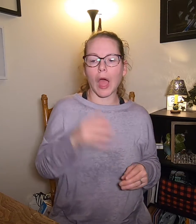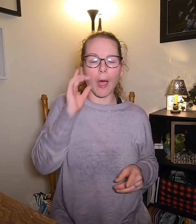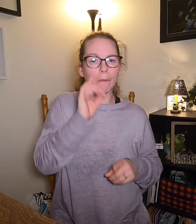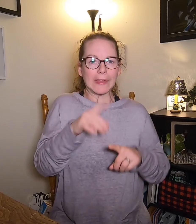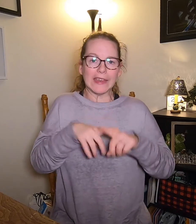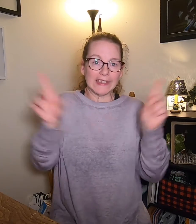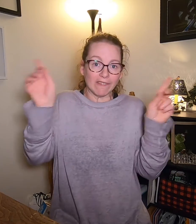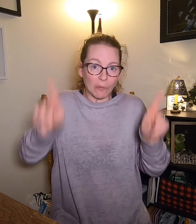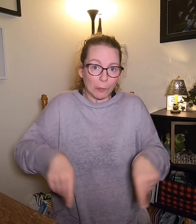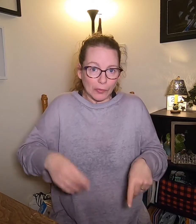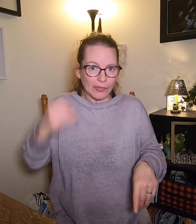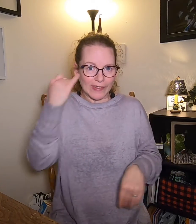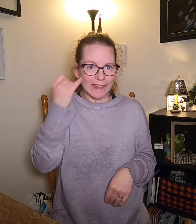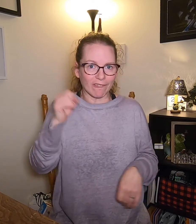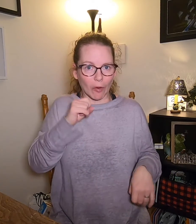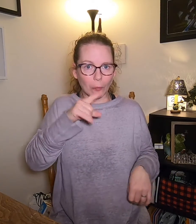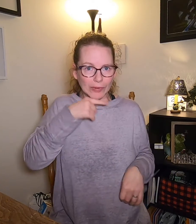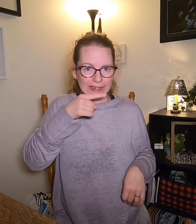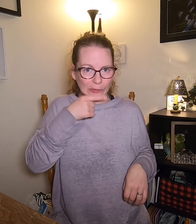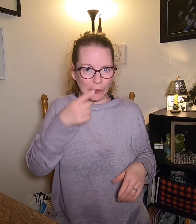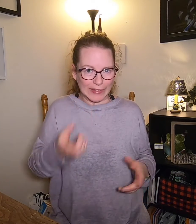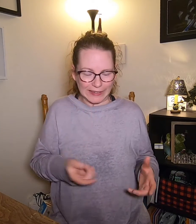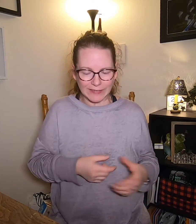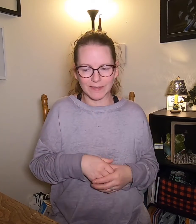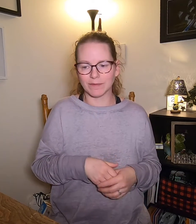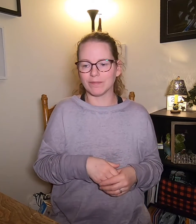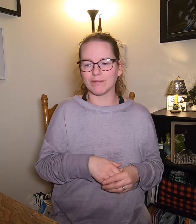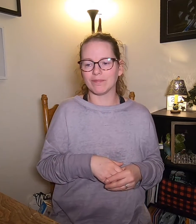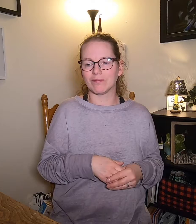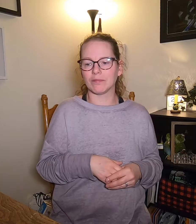I would be a different person if I was a hearing person